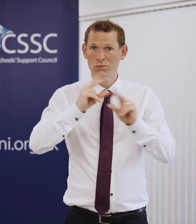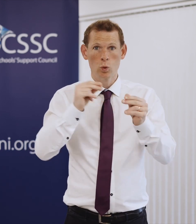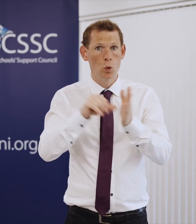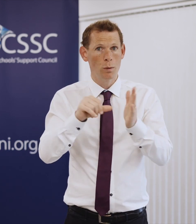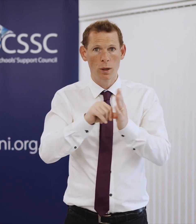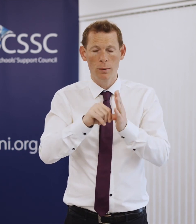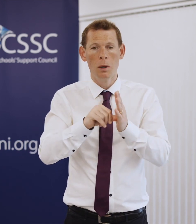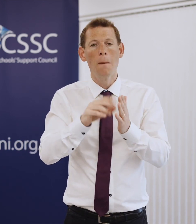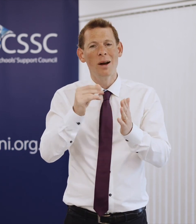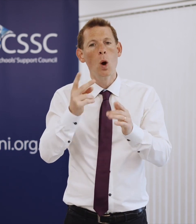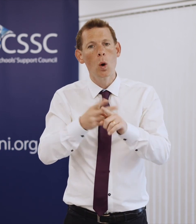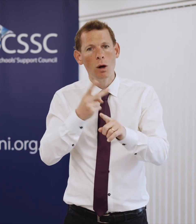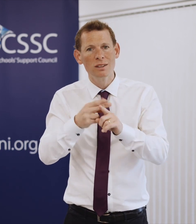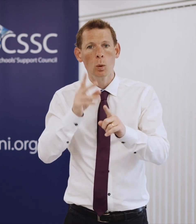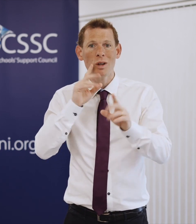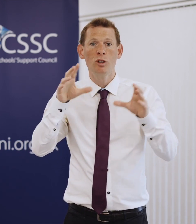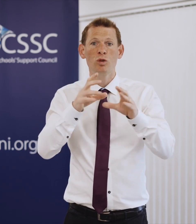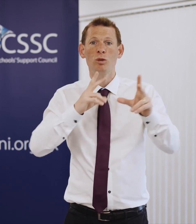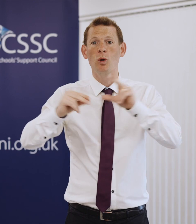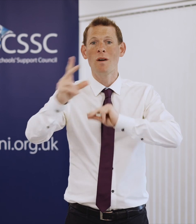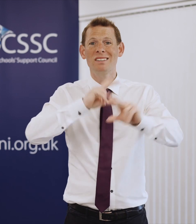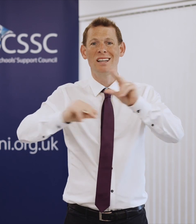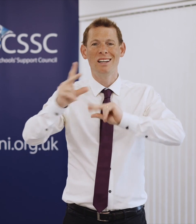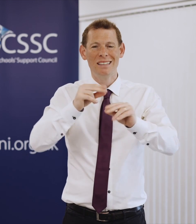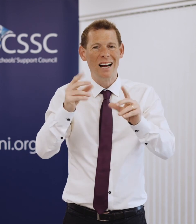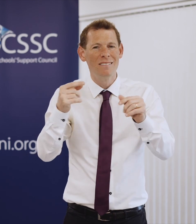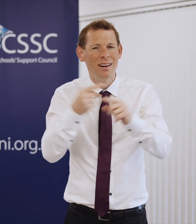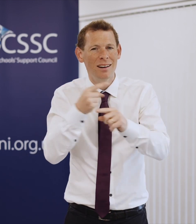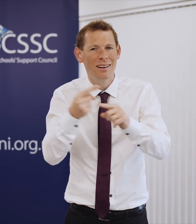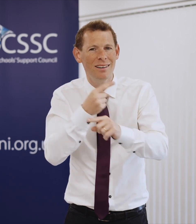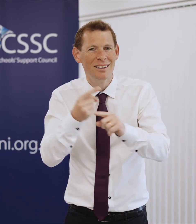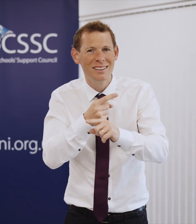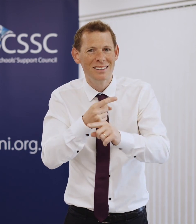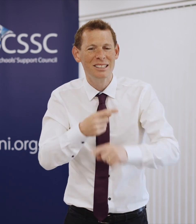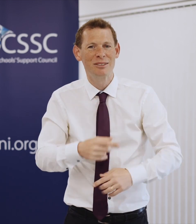and perhaps have a normal conversation but often in a group they get a little bit lost,